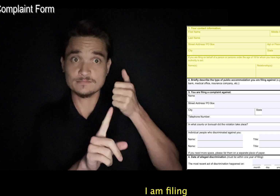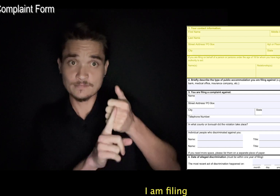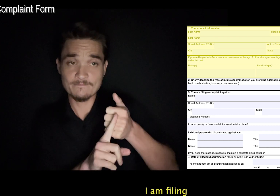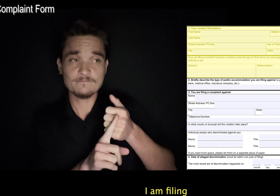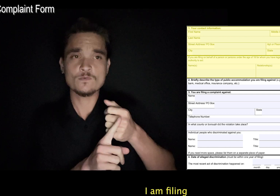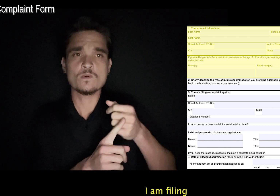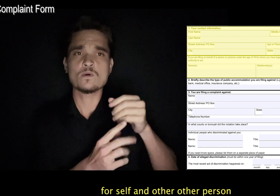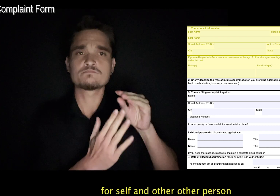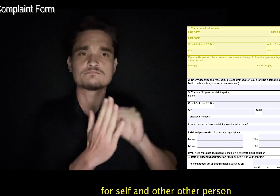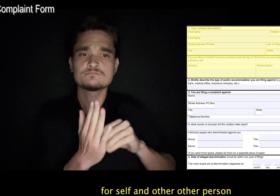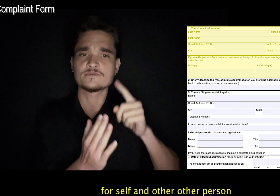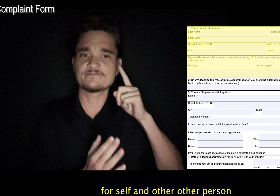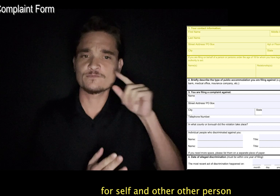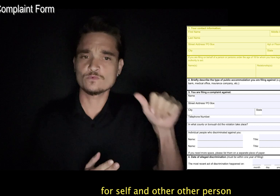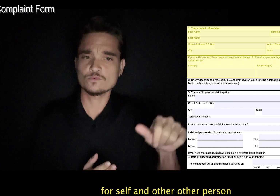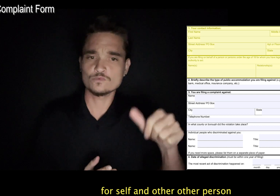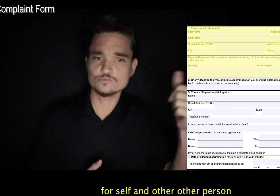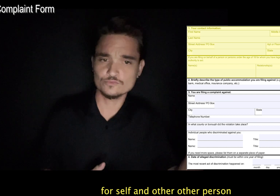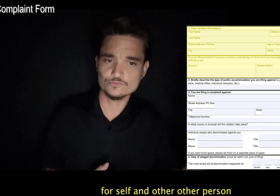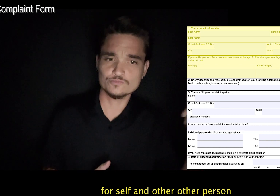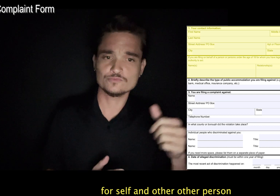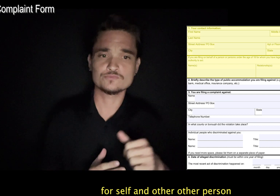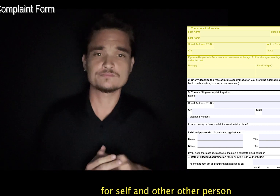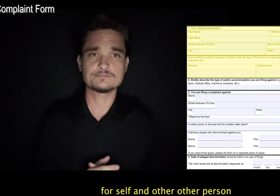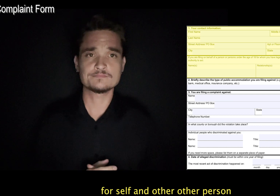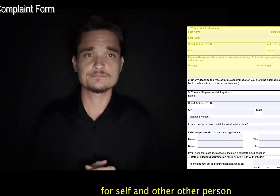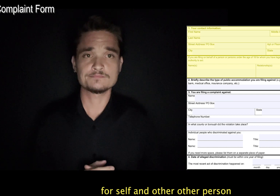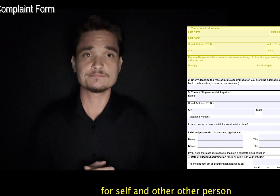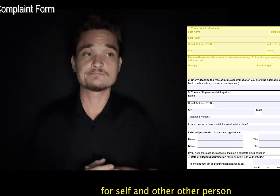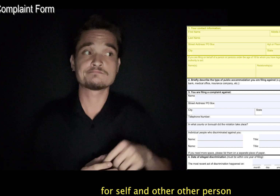I am filing for self and other other person